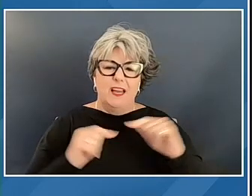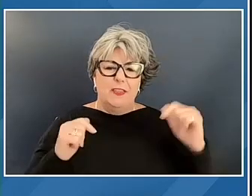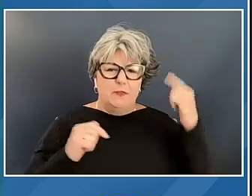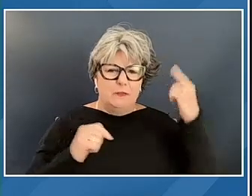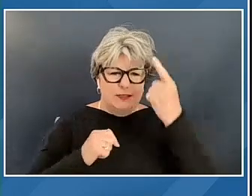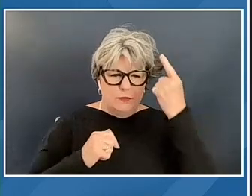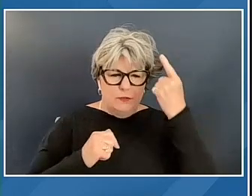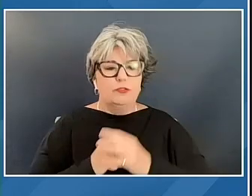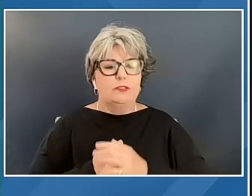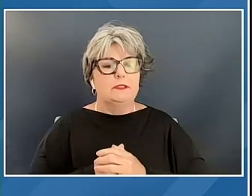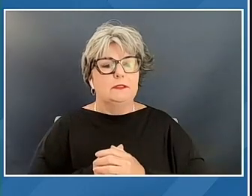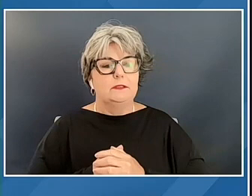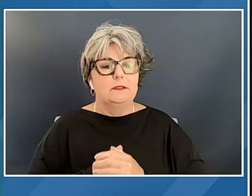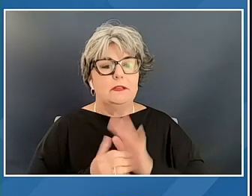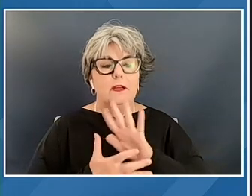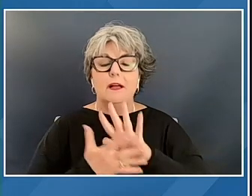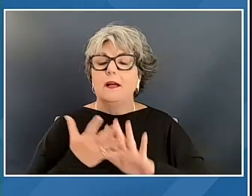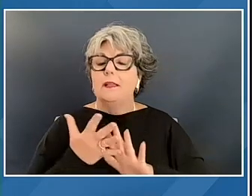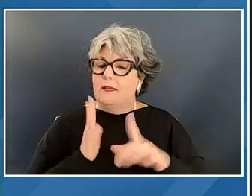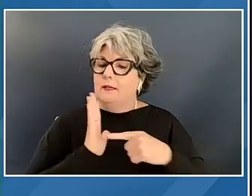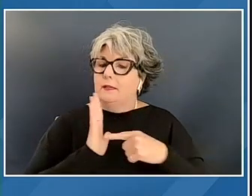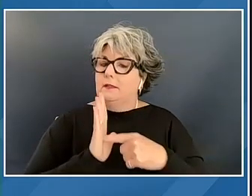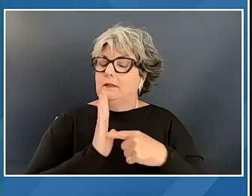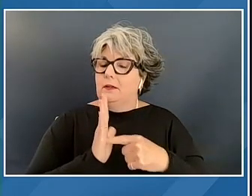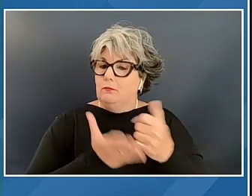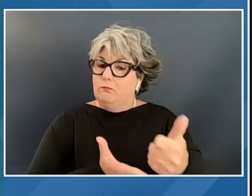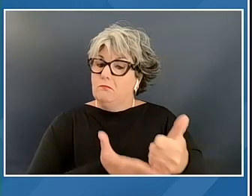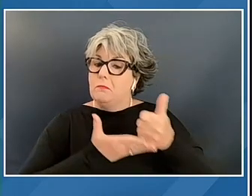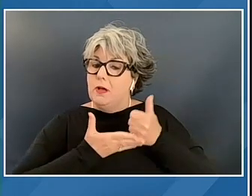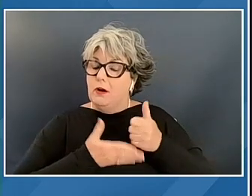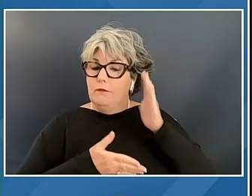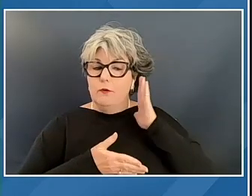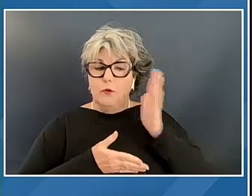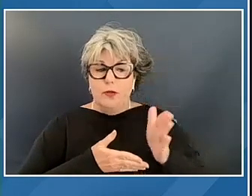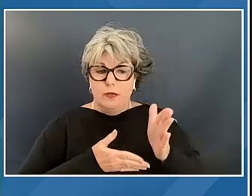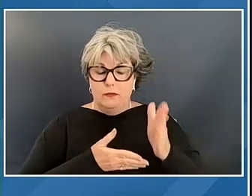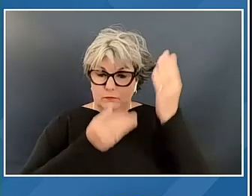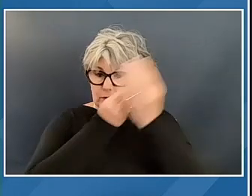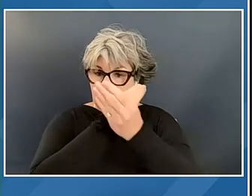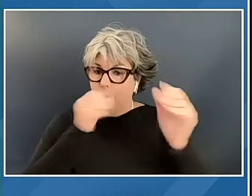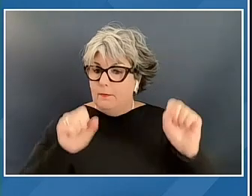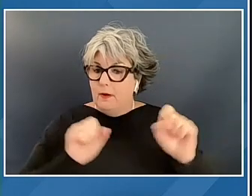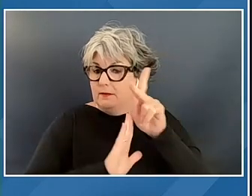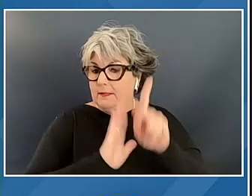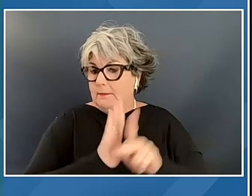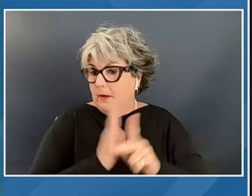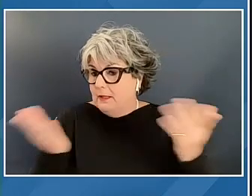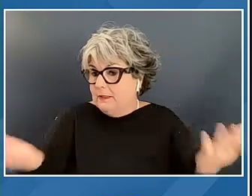These underpinnings will be helpful to inform potential policies here. Thanks.